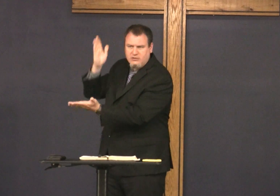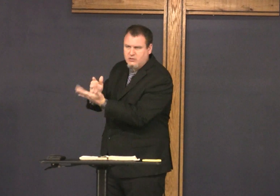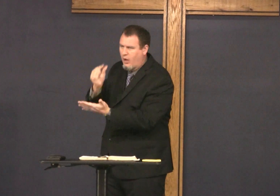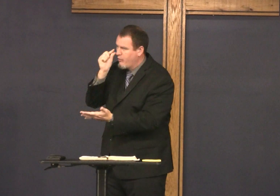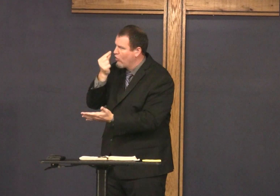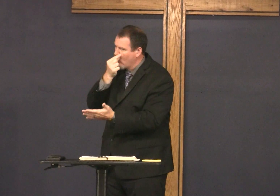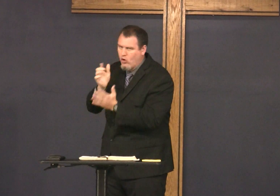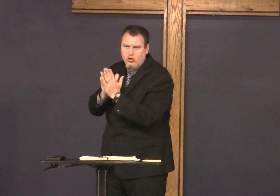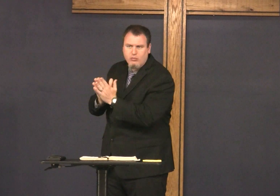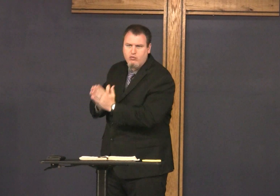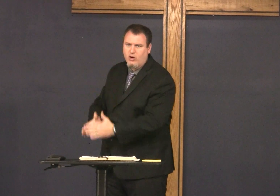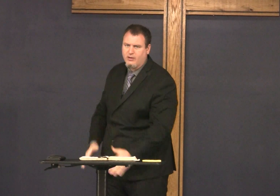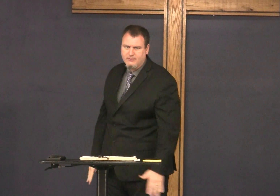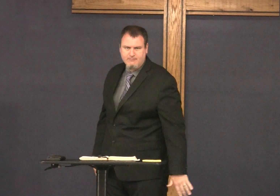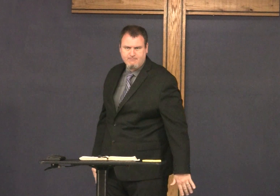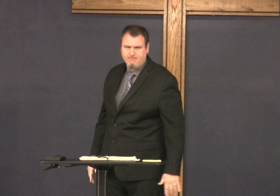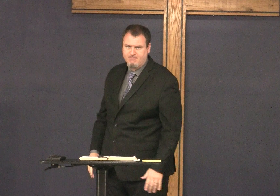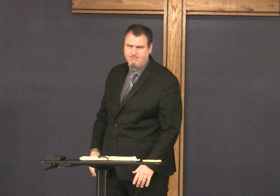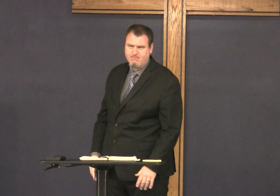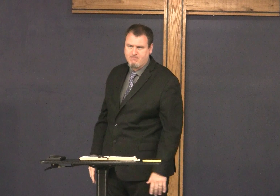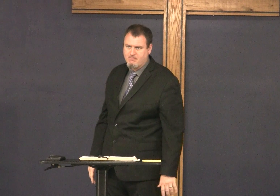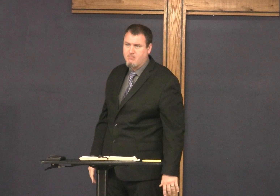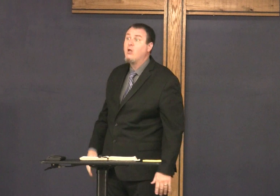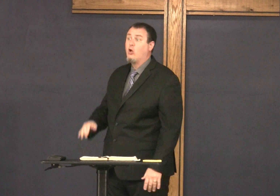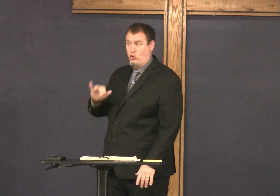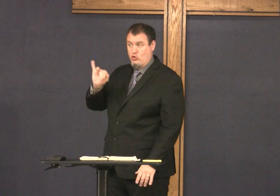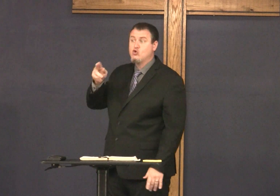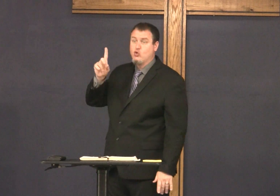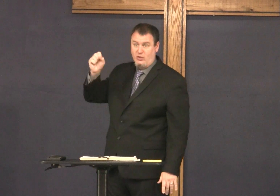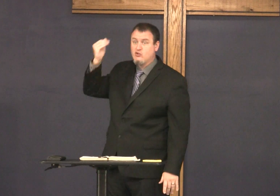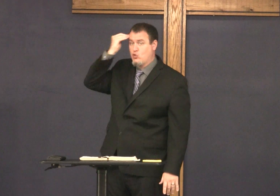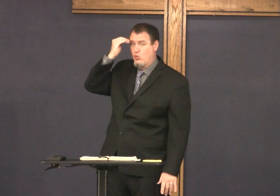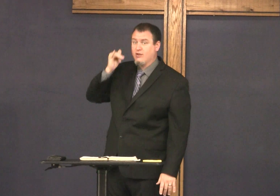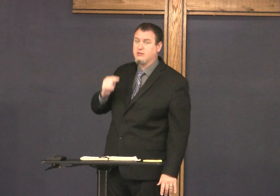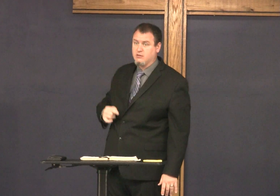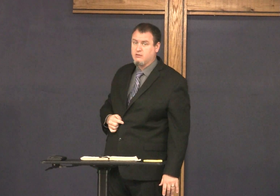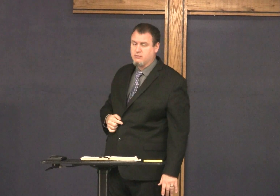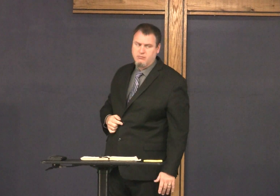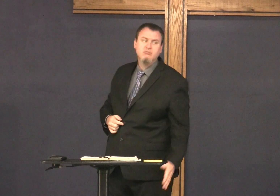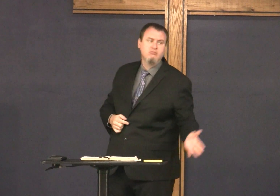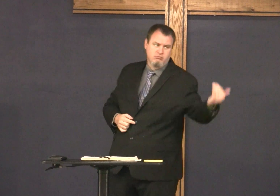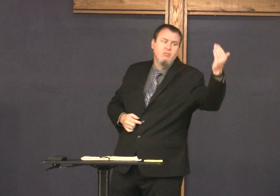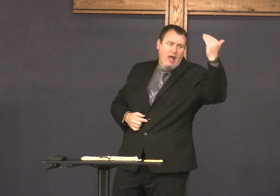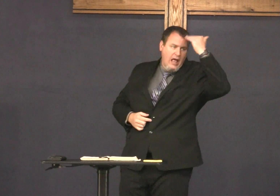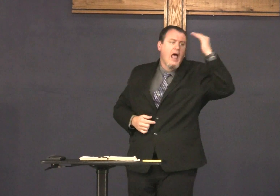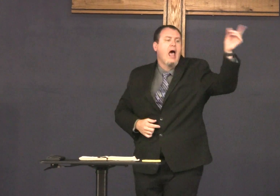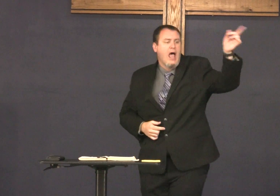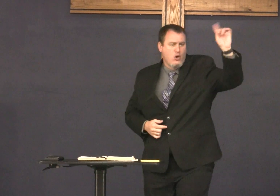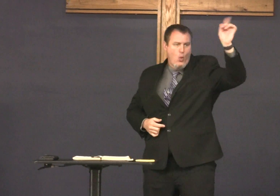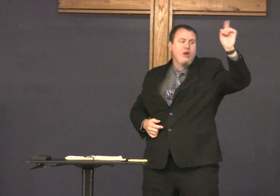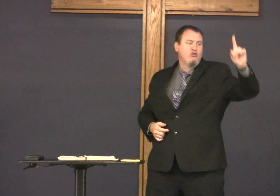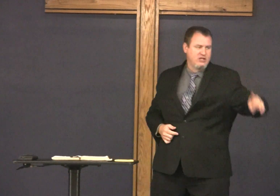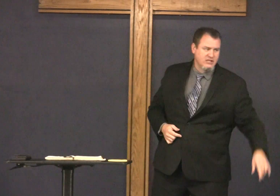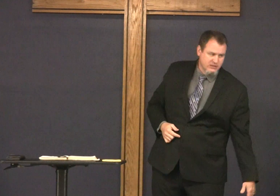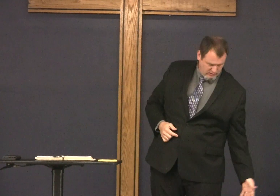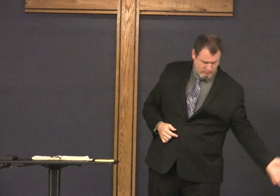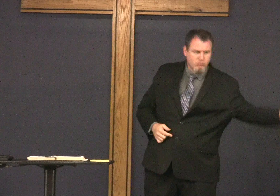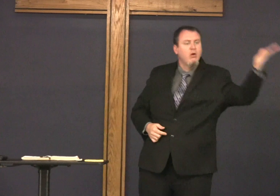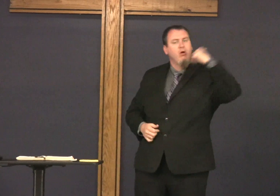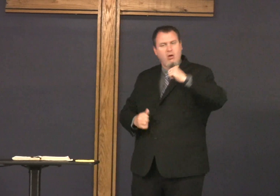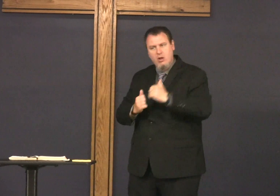he always stopped in the garden to pray Jesus Judas knew that and Jesus